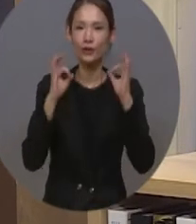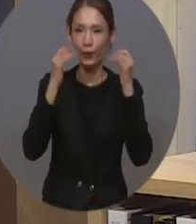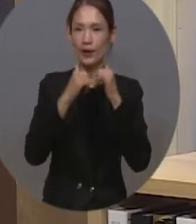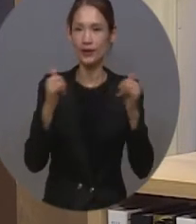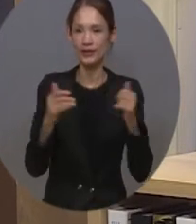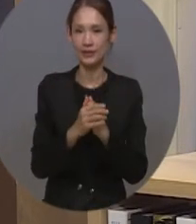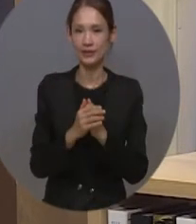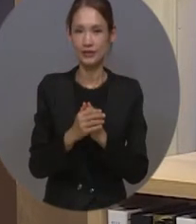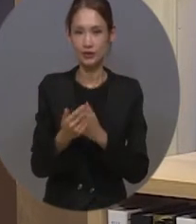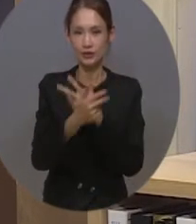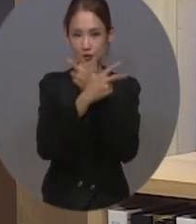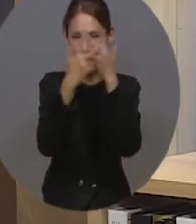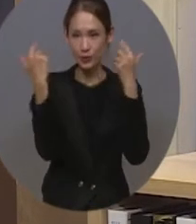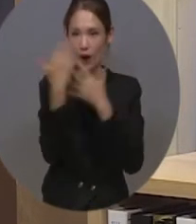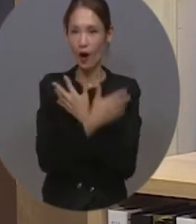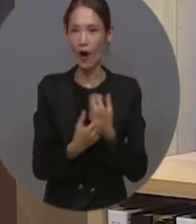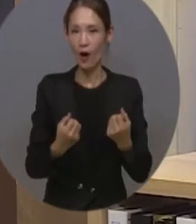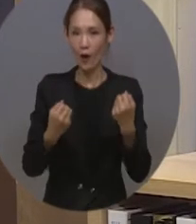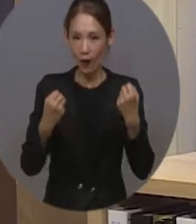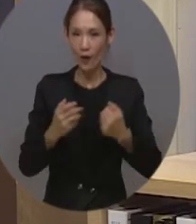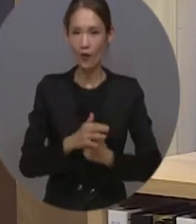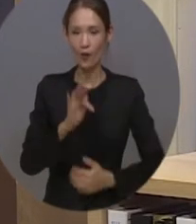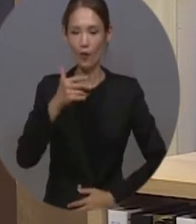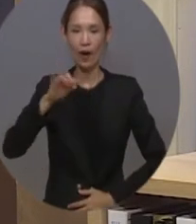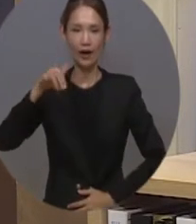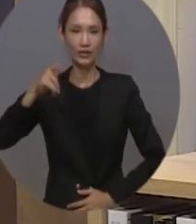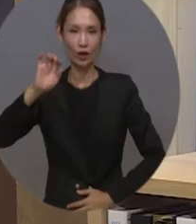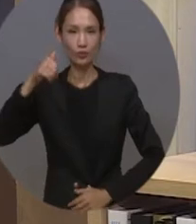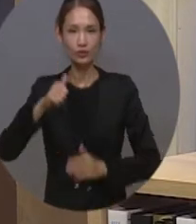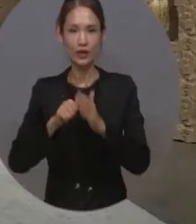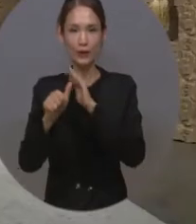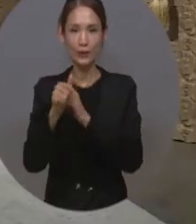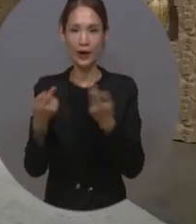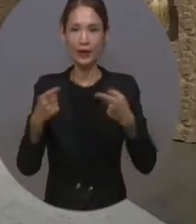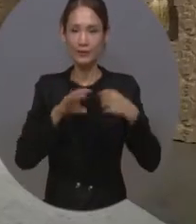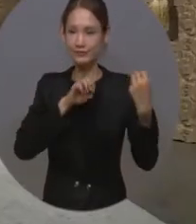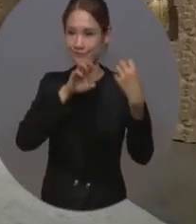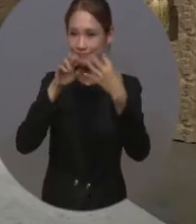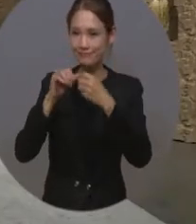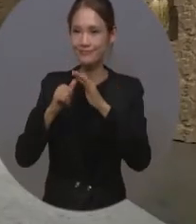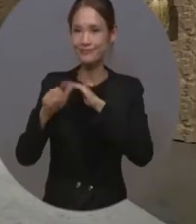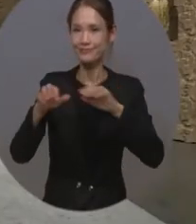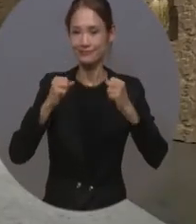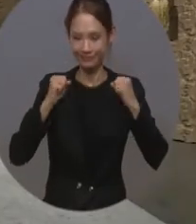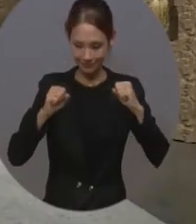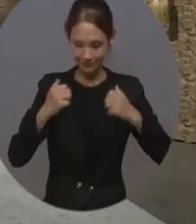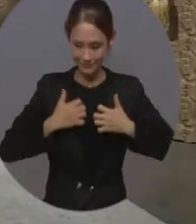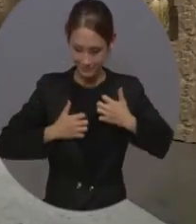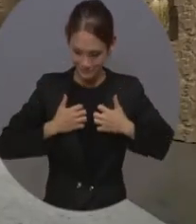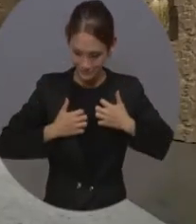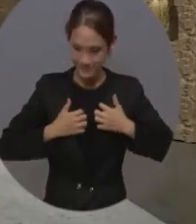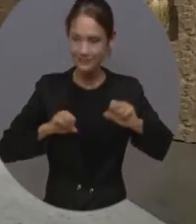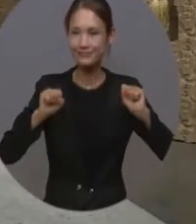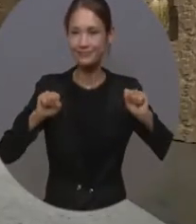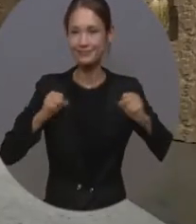Let's talk with Hwang Cheongpung, CEO of the Institute of Sleep and Health Nice to meet you, CEO Hello, nice to meet you too